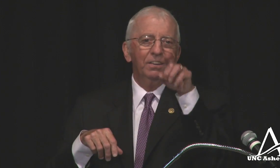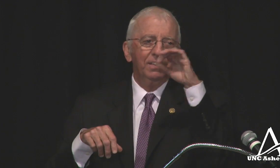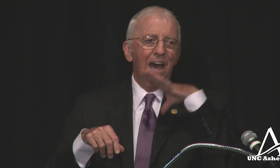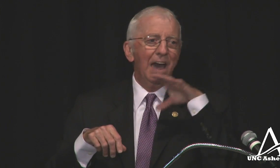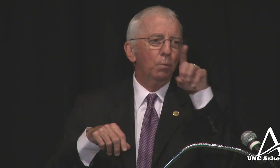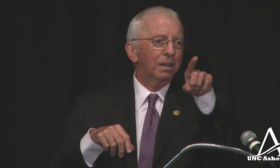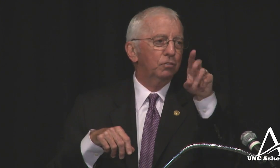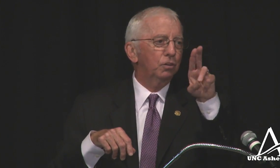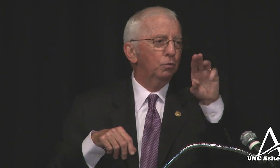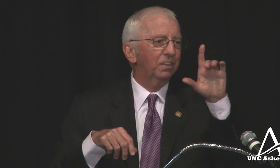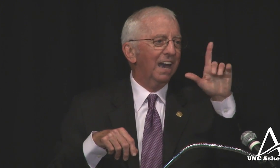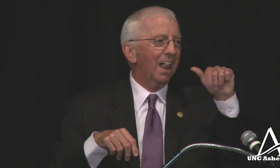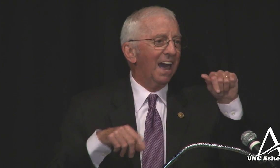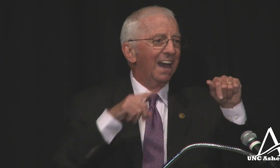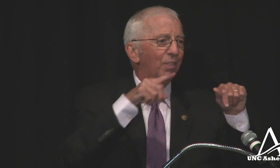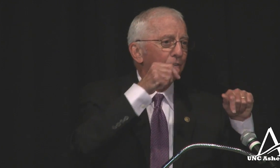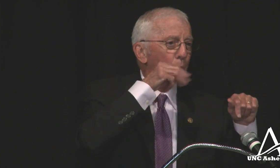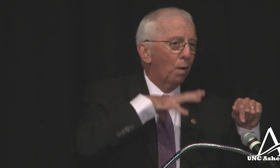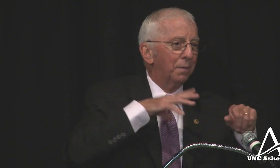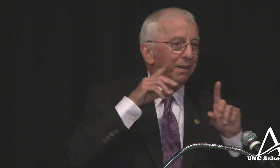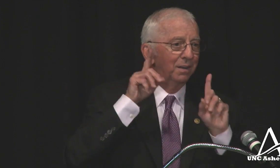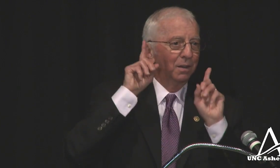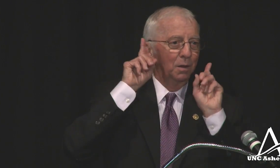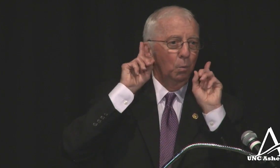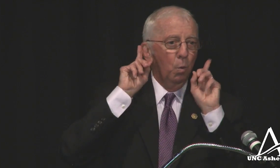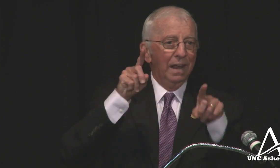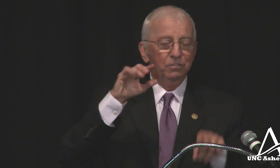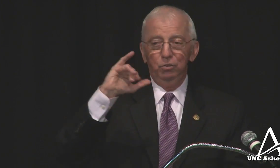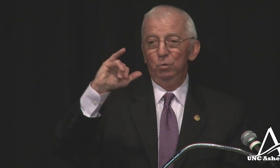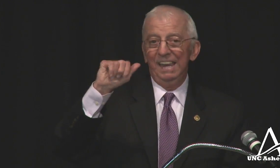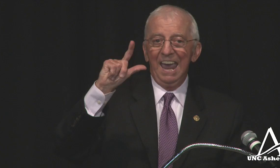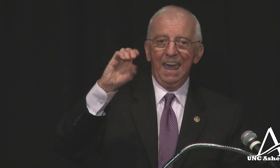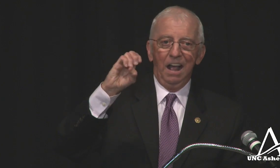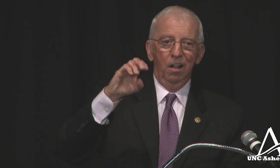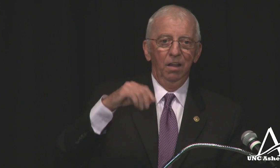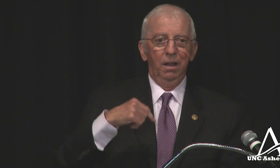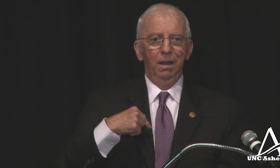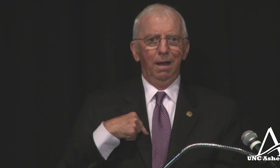this guy went to UCLA, this woman went to Yale,